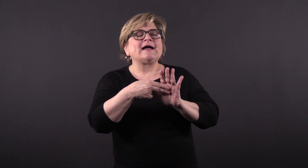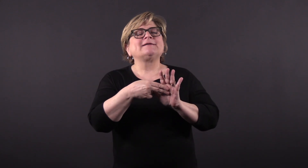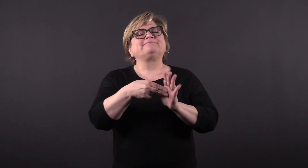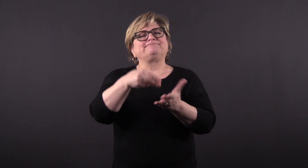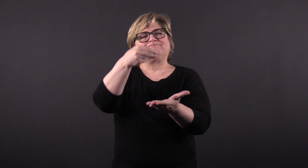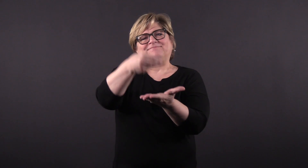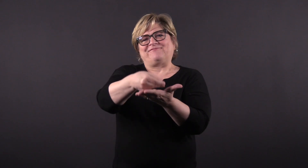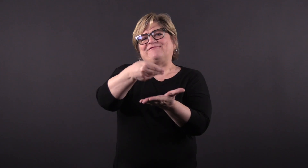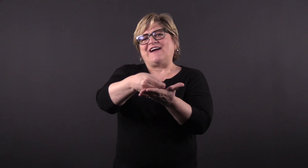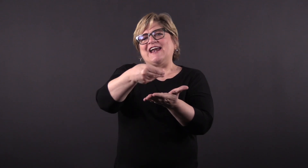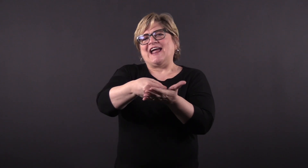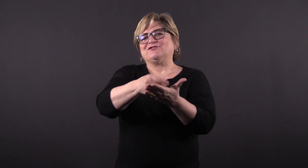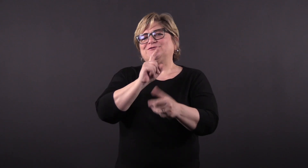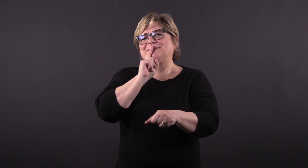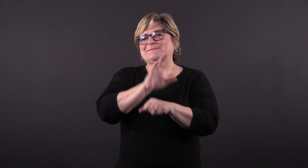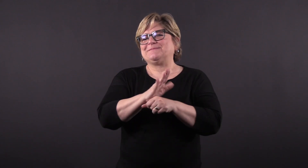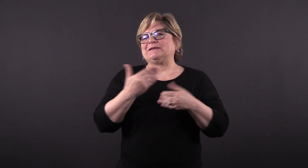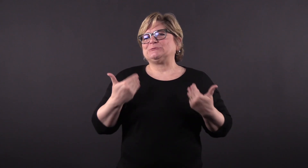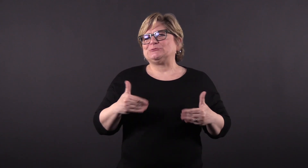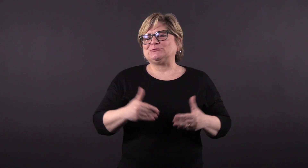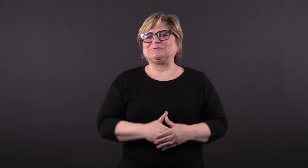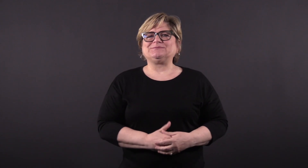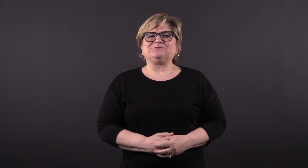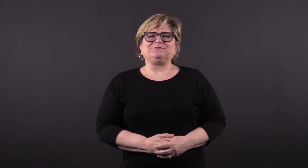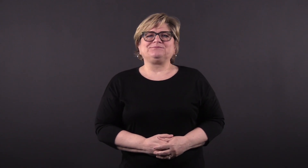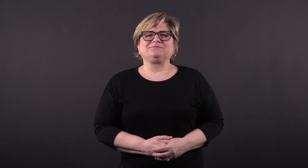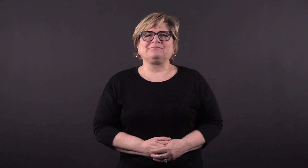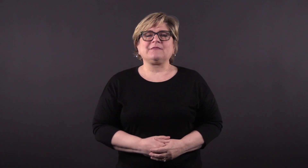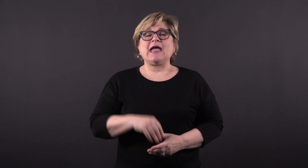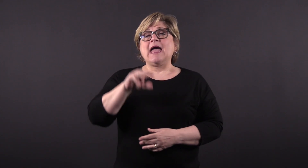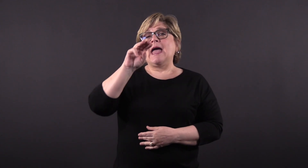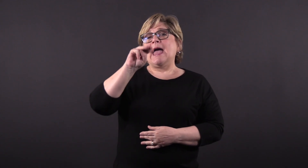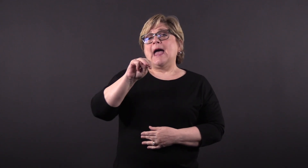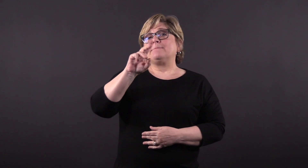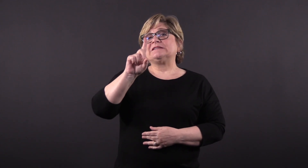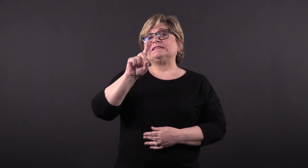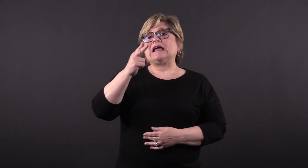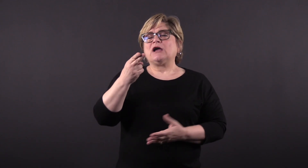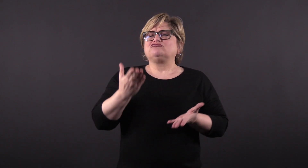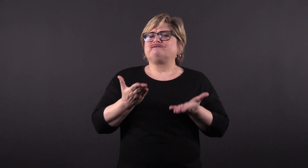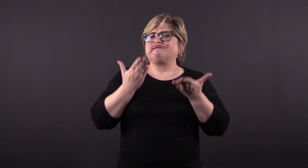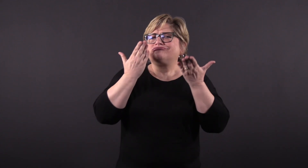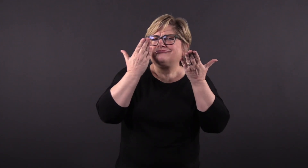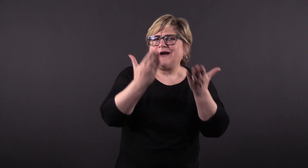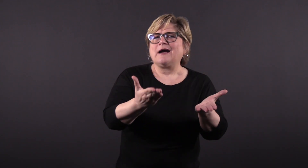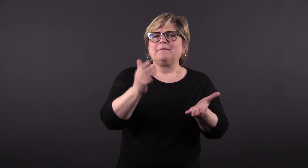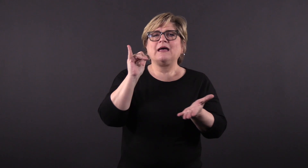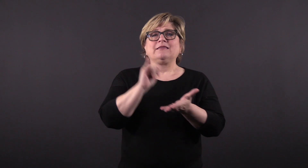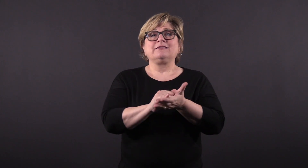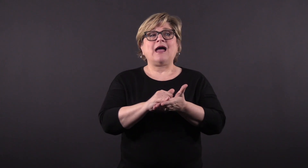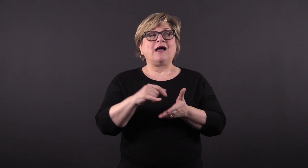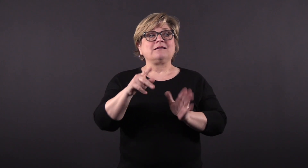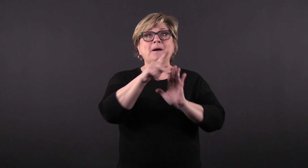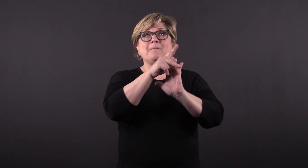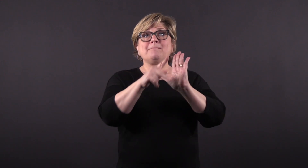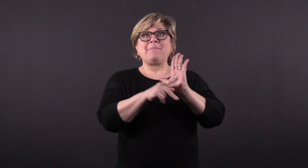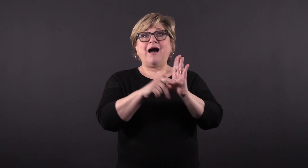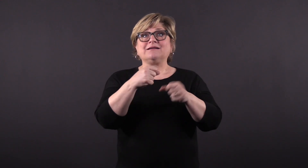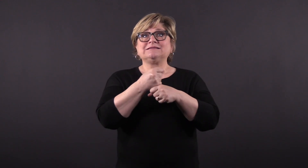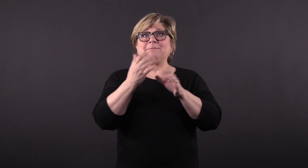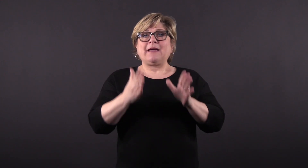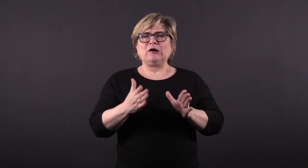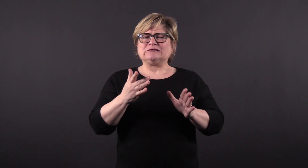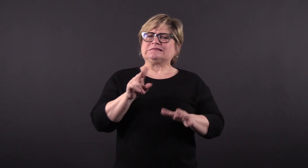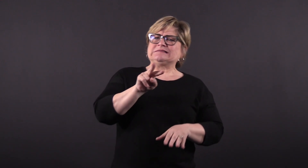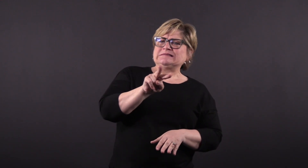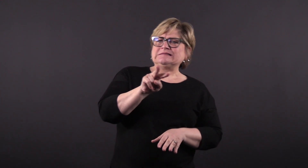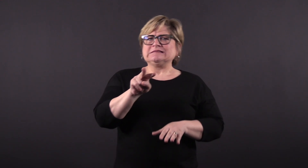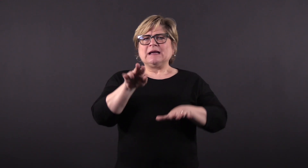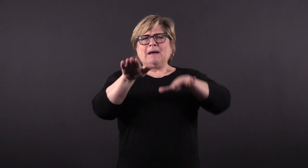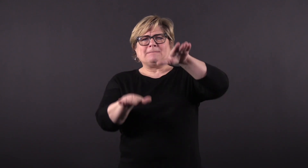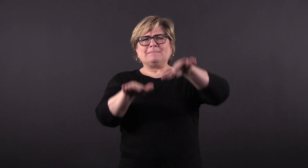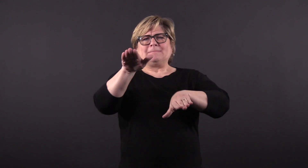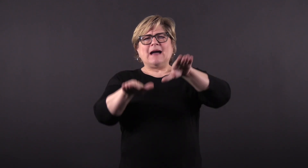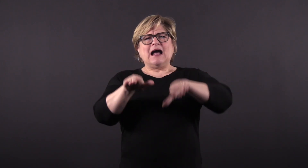is the financial commitment. MDH recommends that policymakers balance